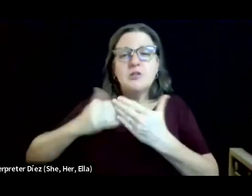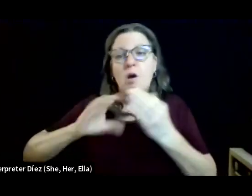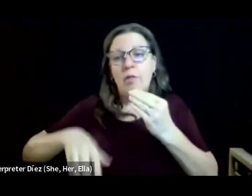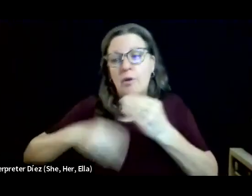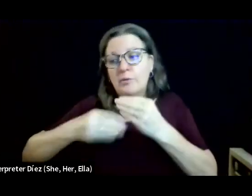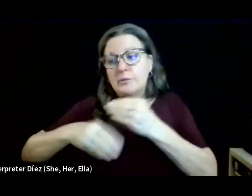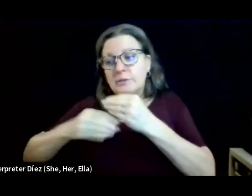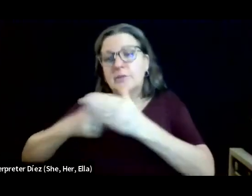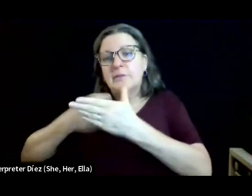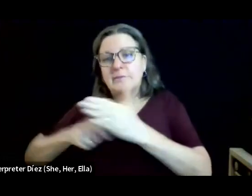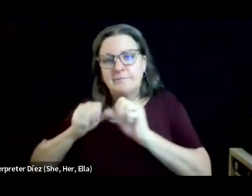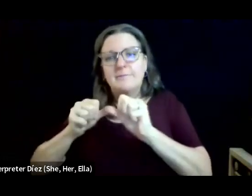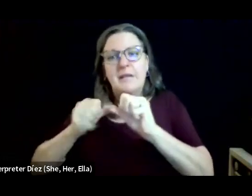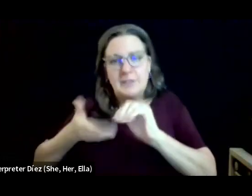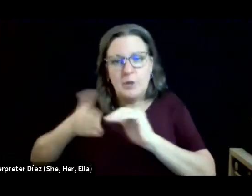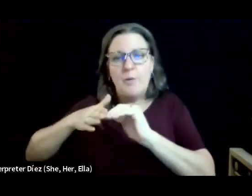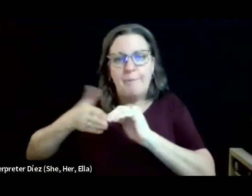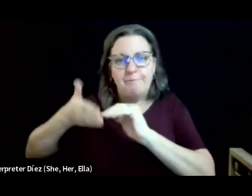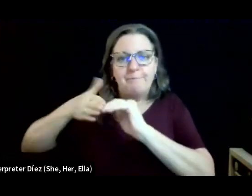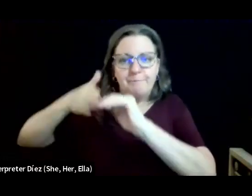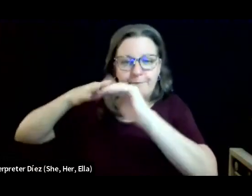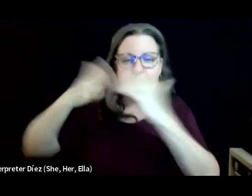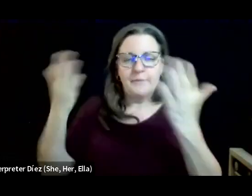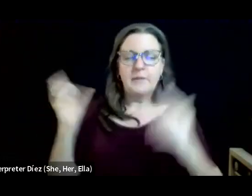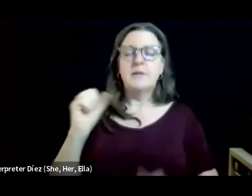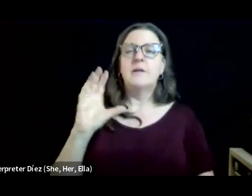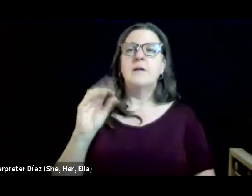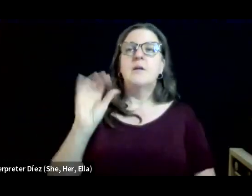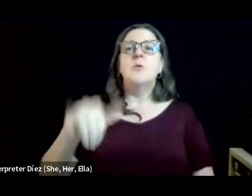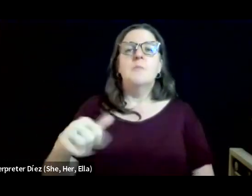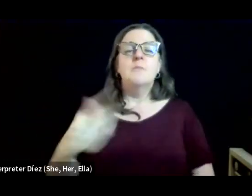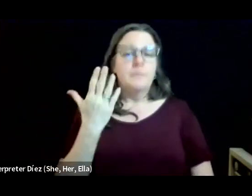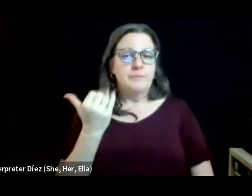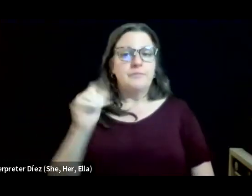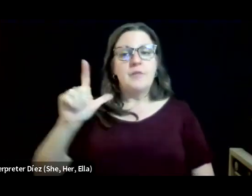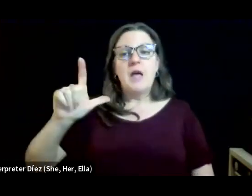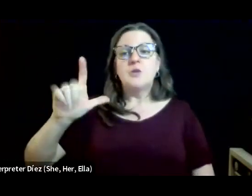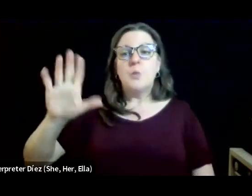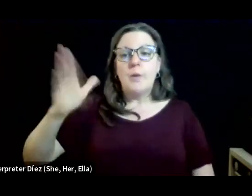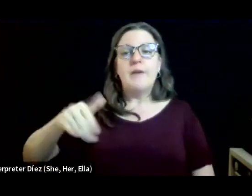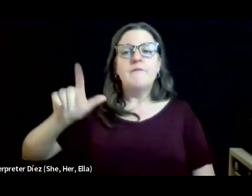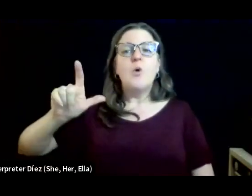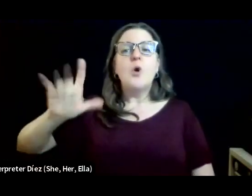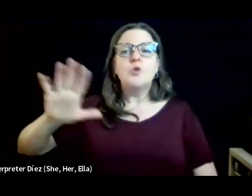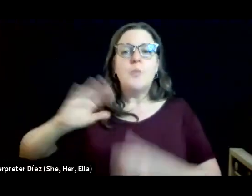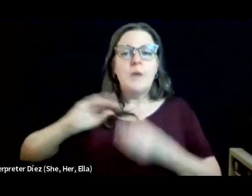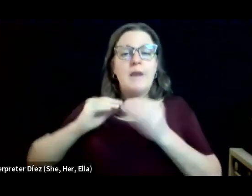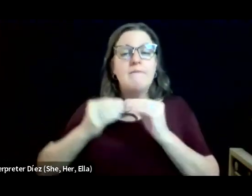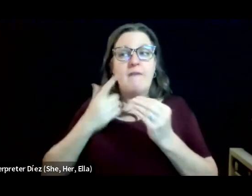Uh, so that's why that 24/25 number is out there, because that's when